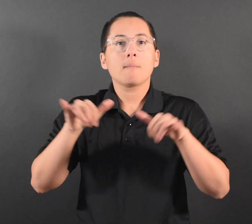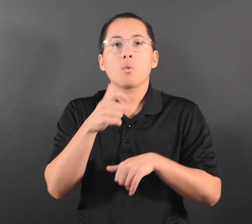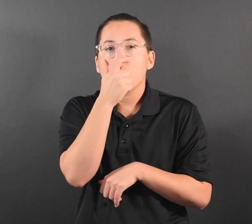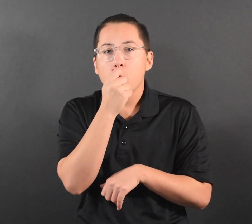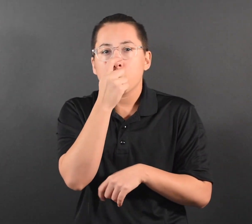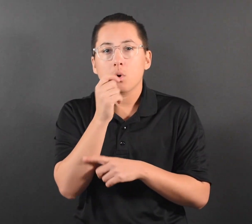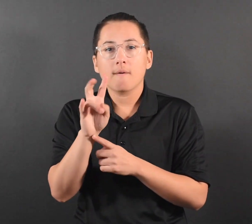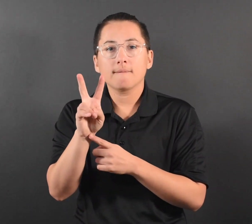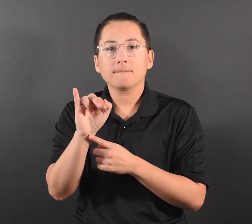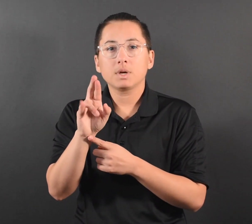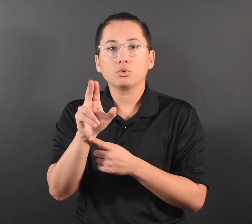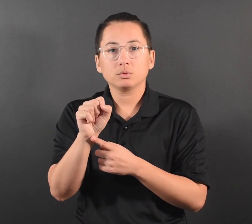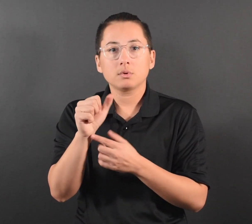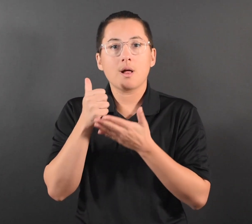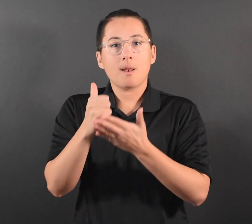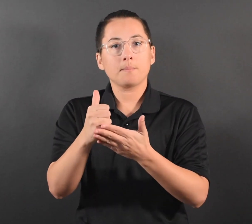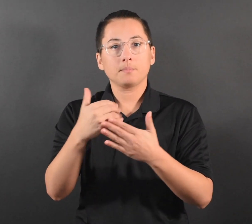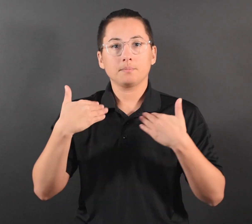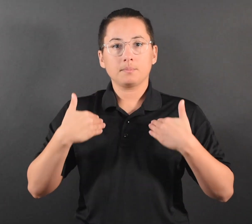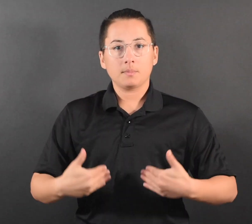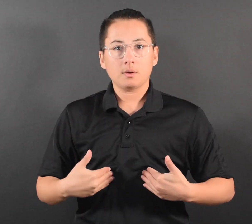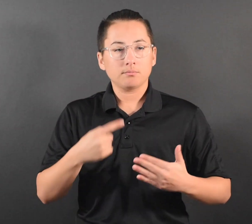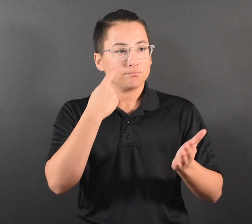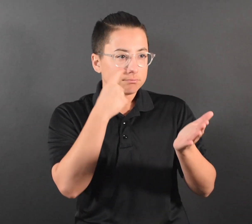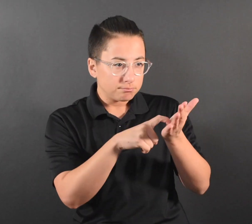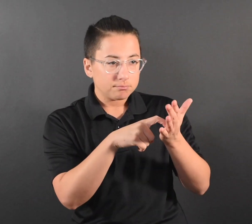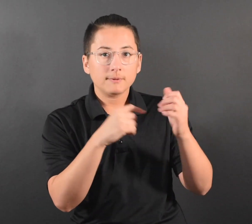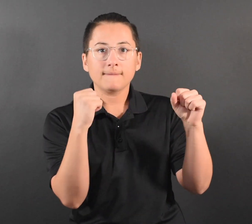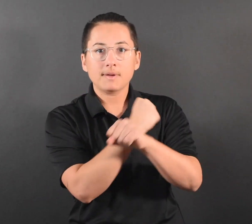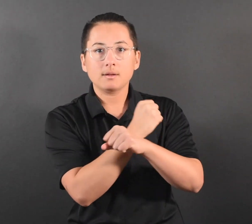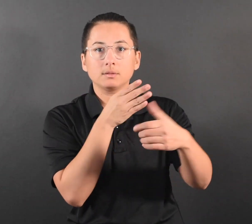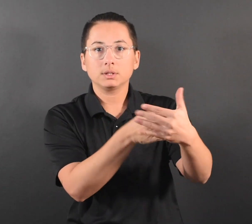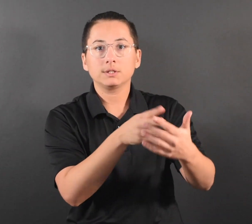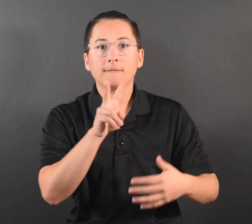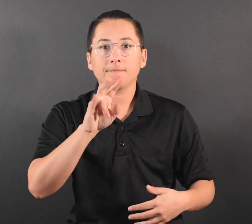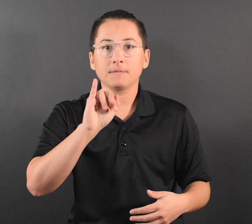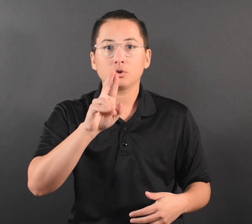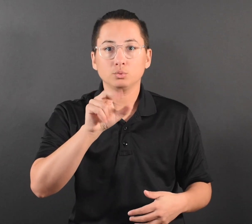to help the body recognize and fight the virus that causes COVID-19 disease.